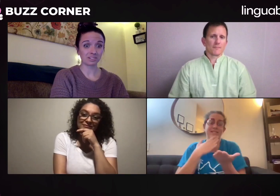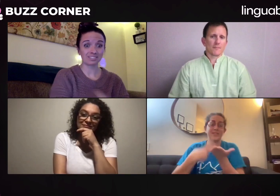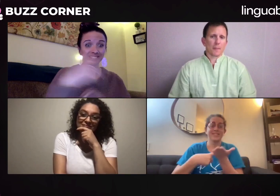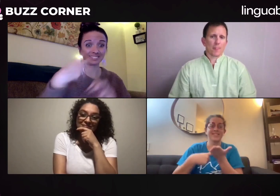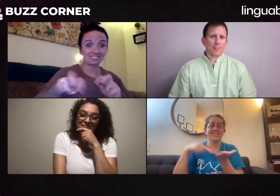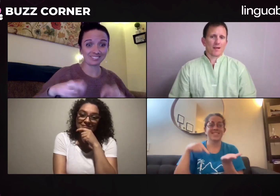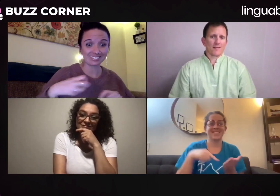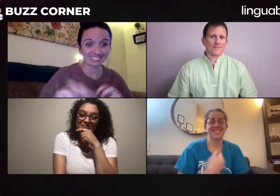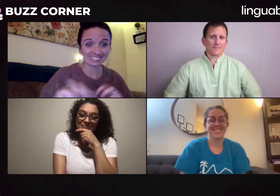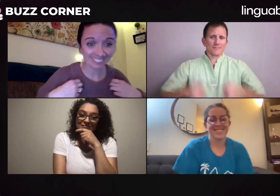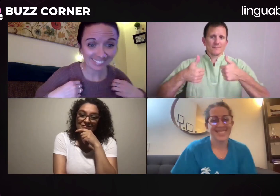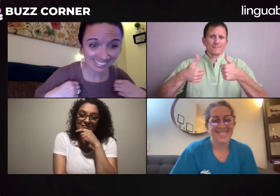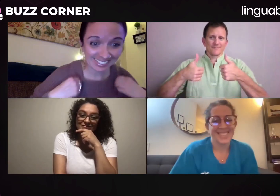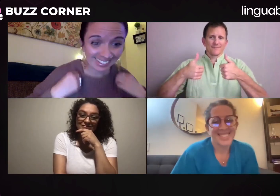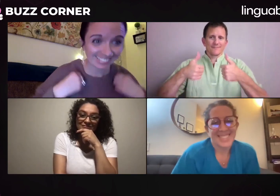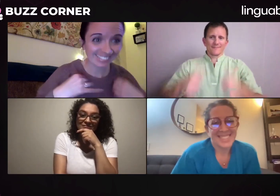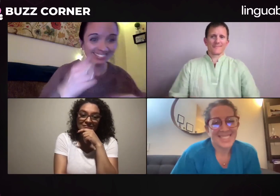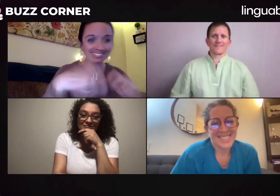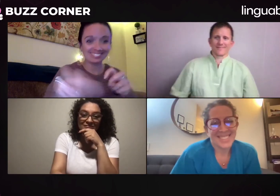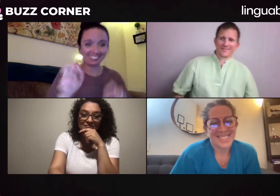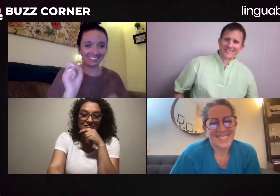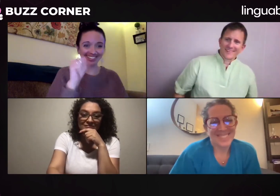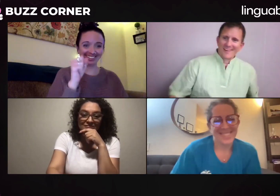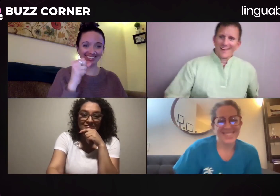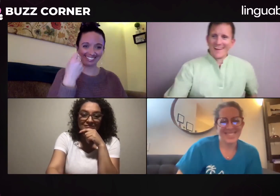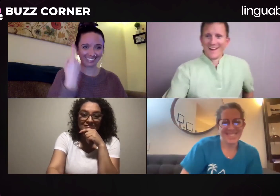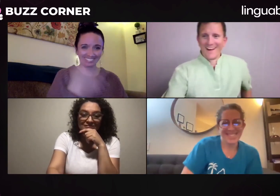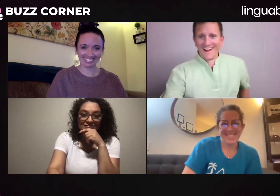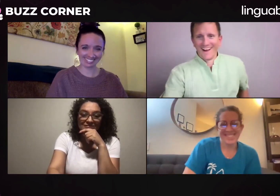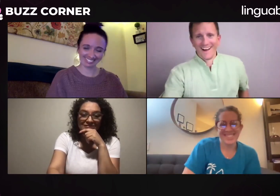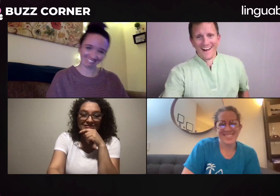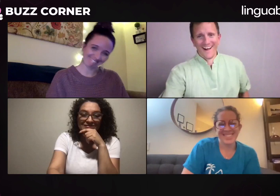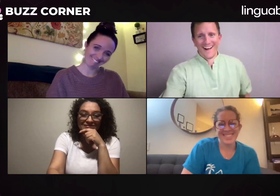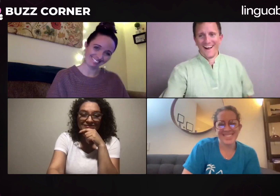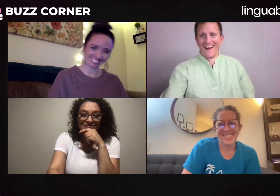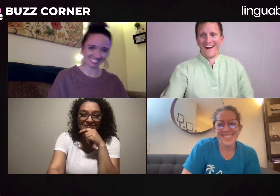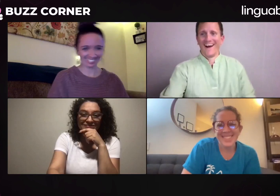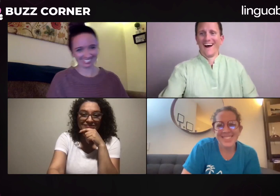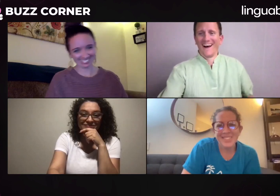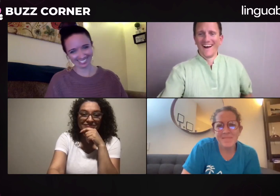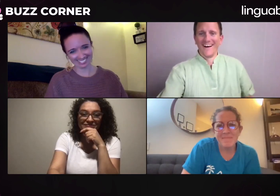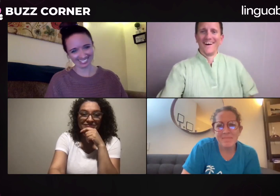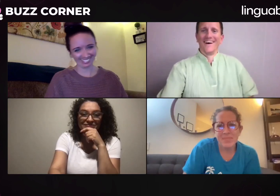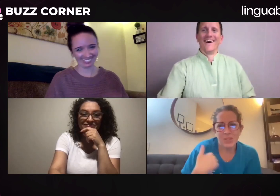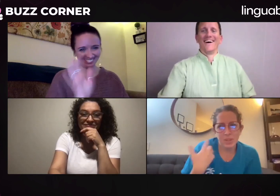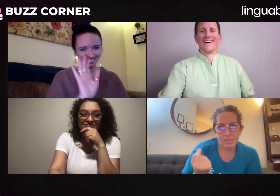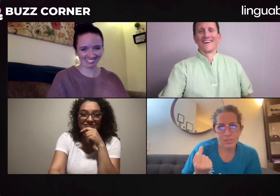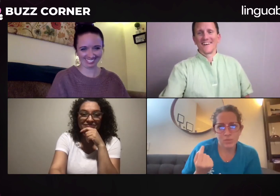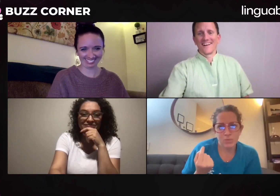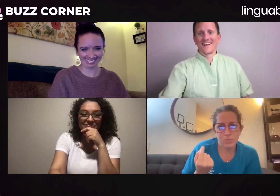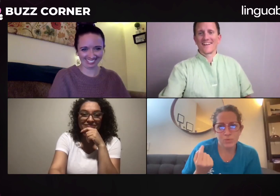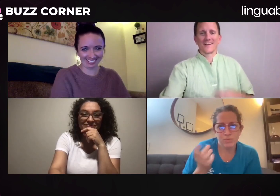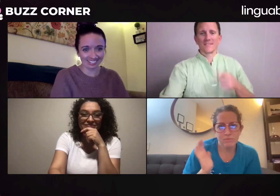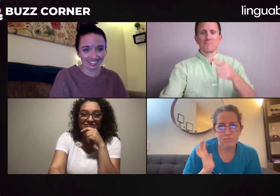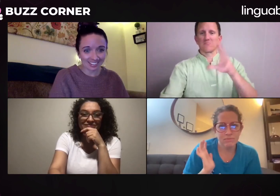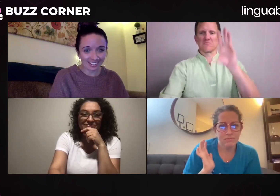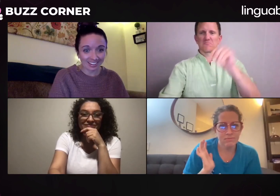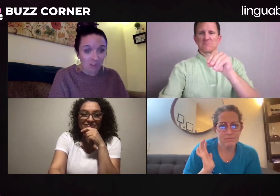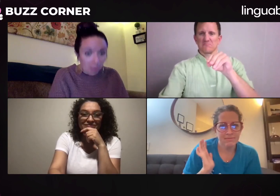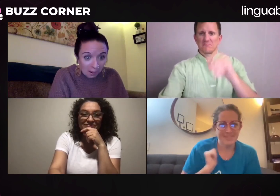That was a fantastic discussion. What do I do now?